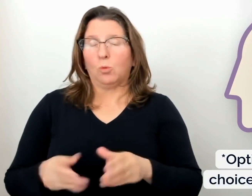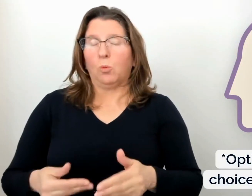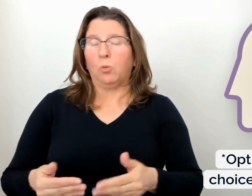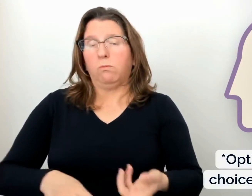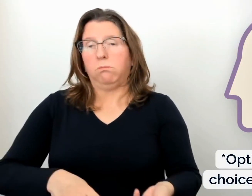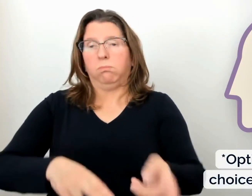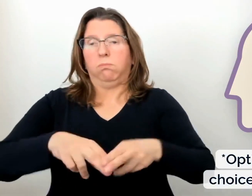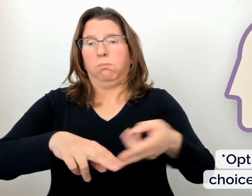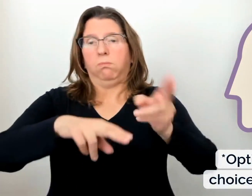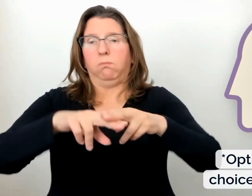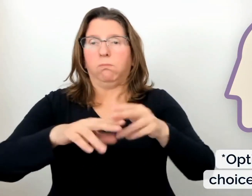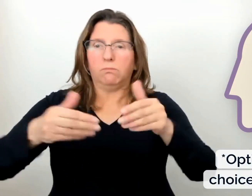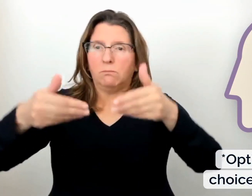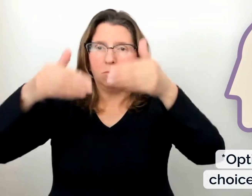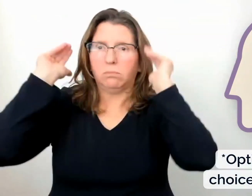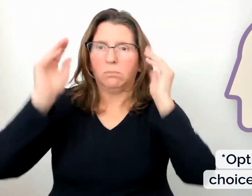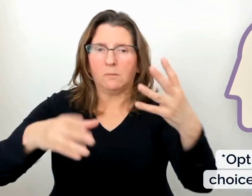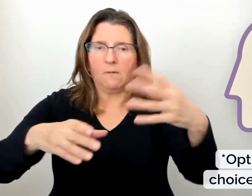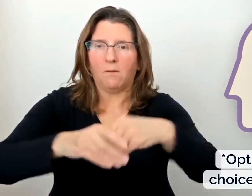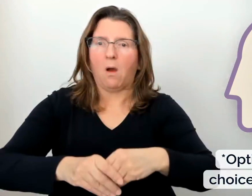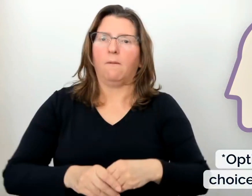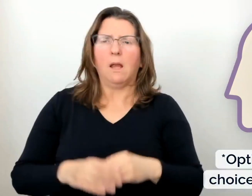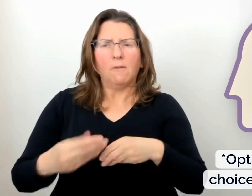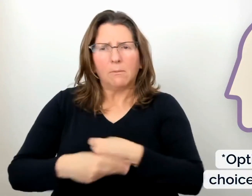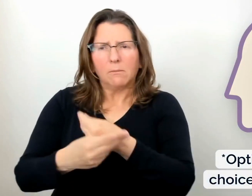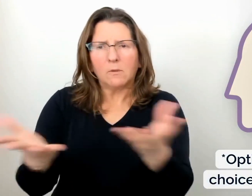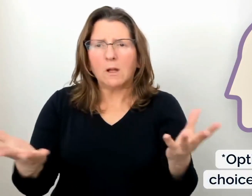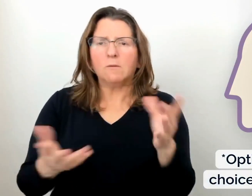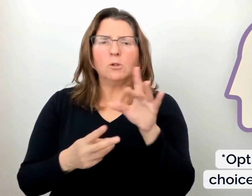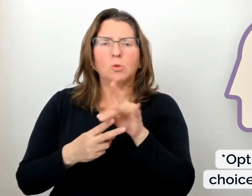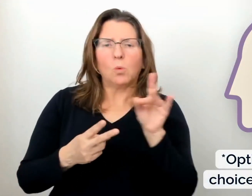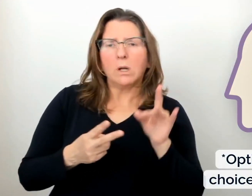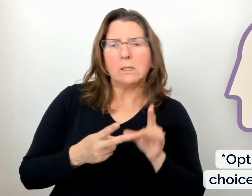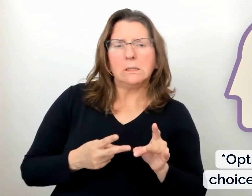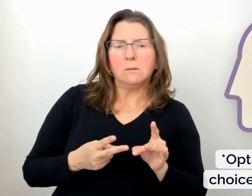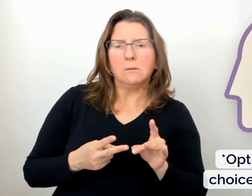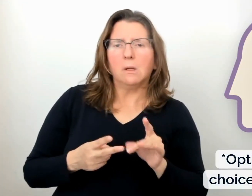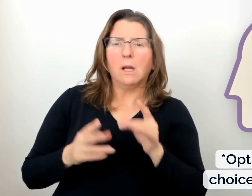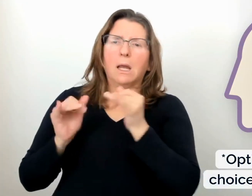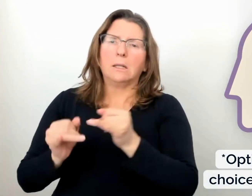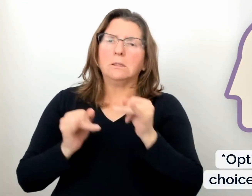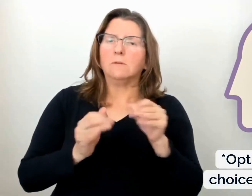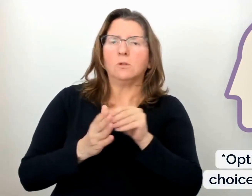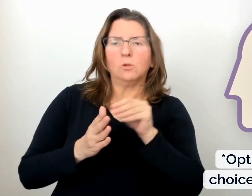To boost engagement we should optimize the student's individual choice and autonomy,